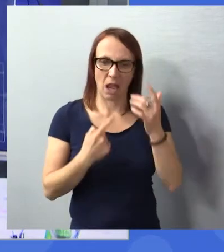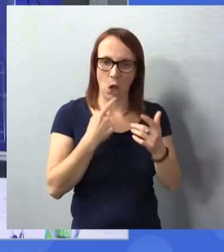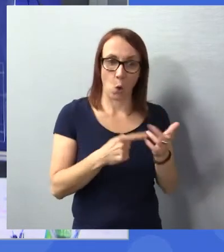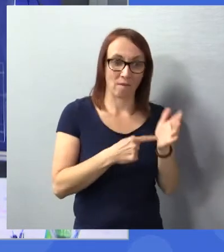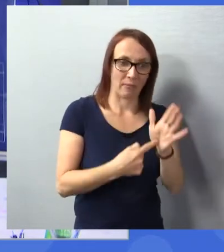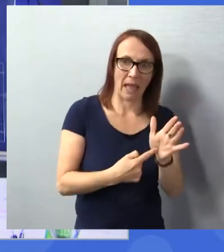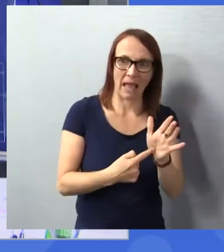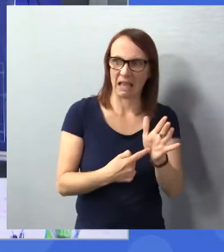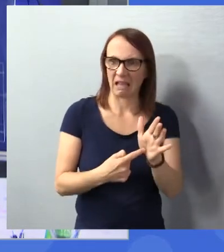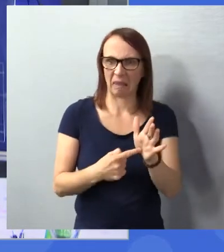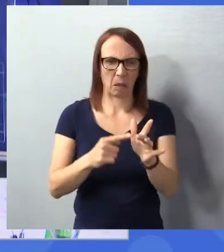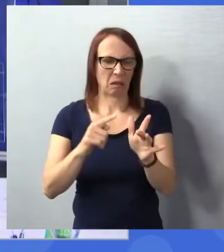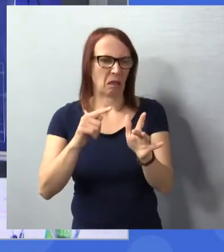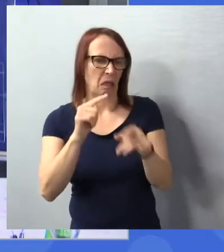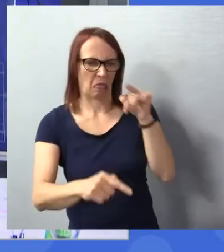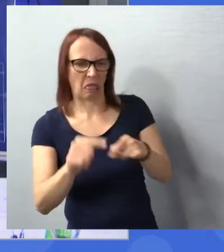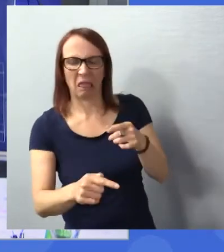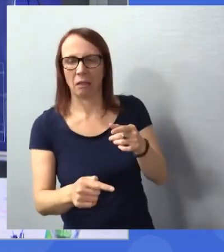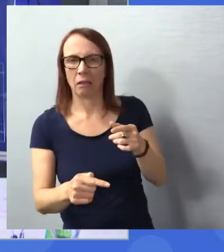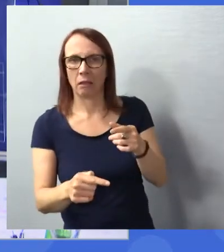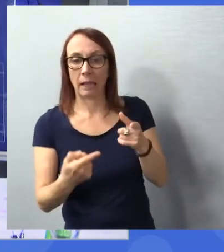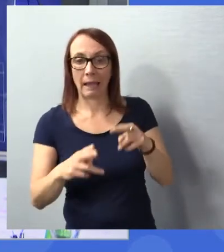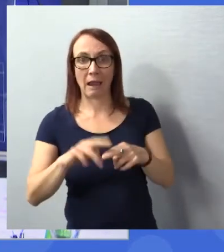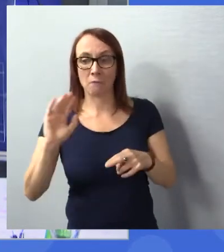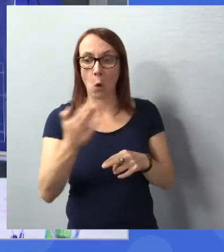they're all involved in initially they know they could destroy the points for